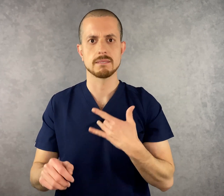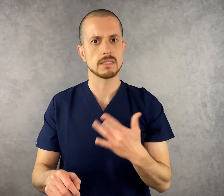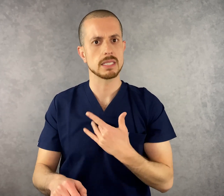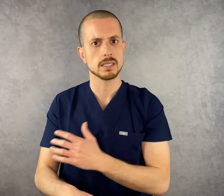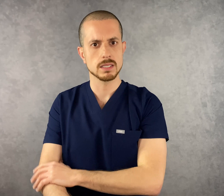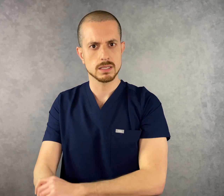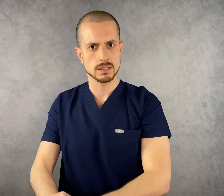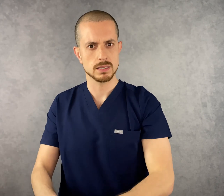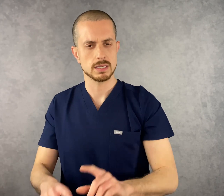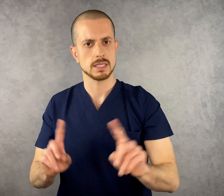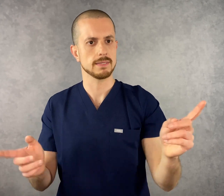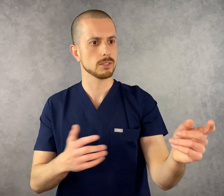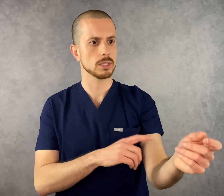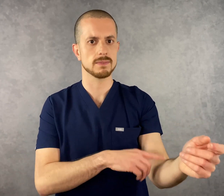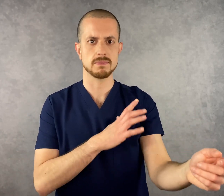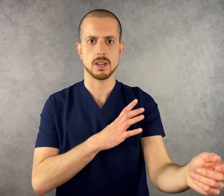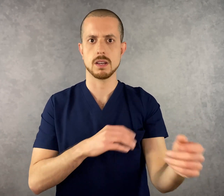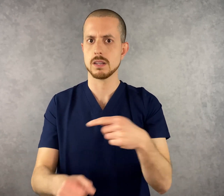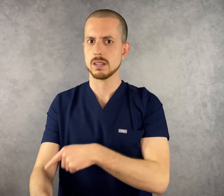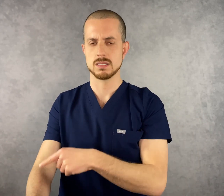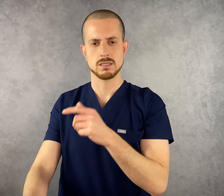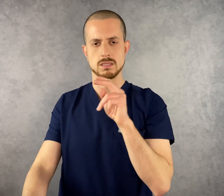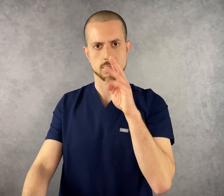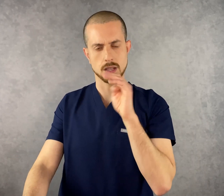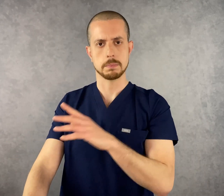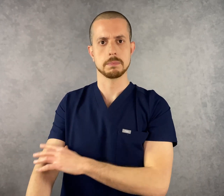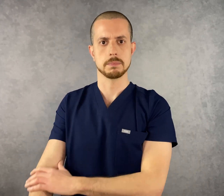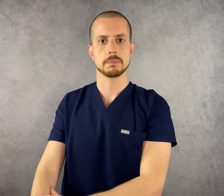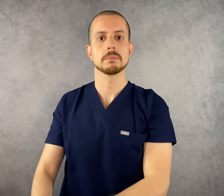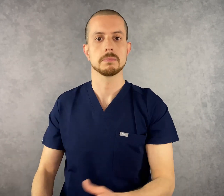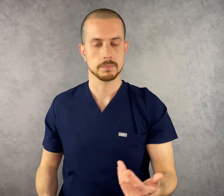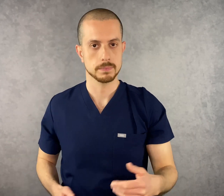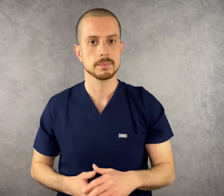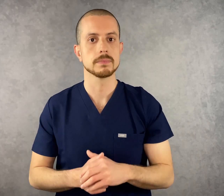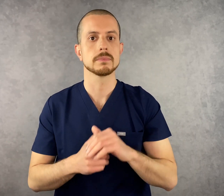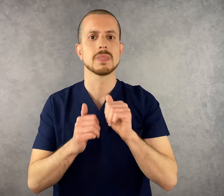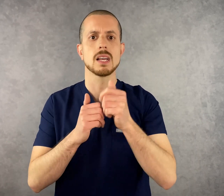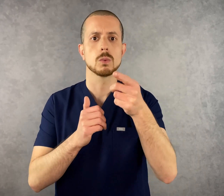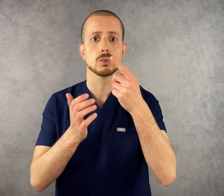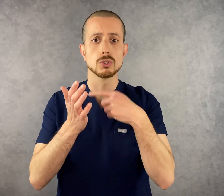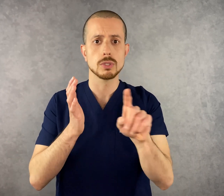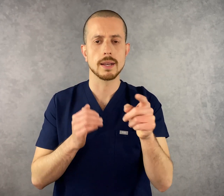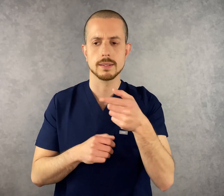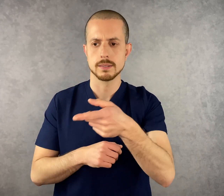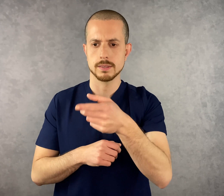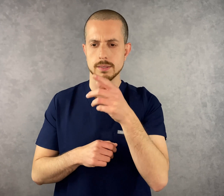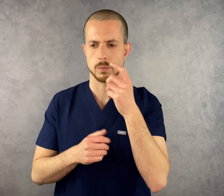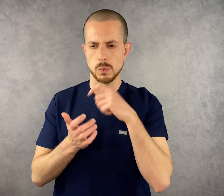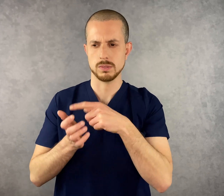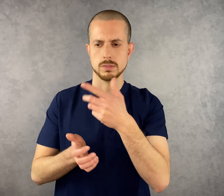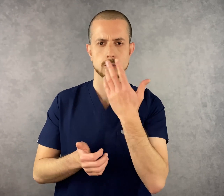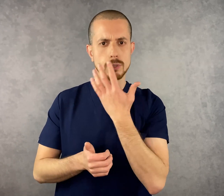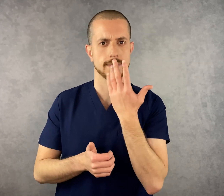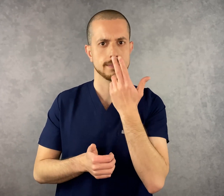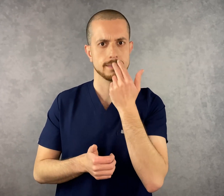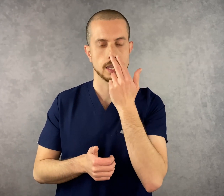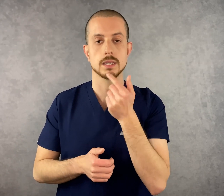They can't feel one arm but can feel the other arm just fine. How do you check for this? If you notice that one arm looks funny,